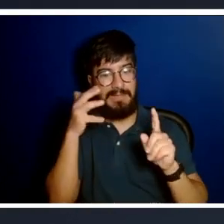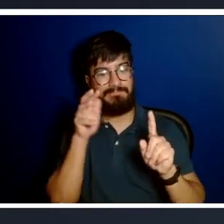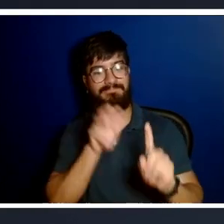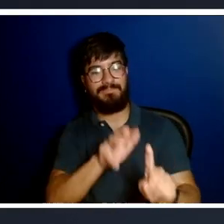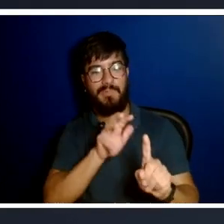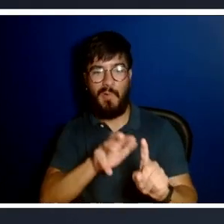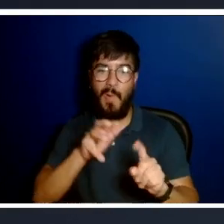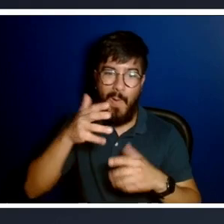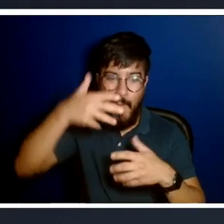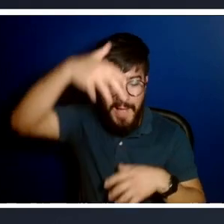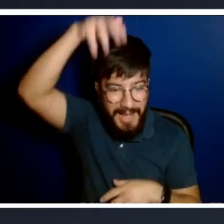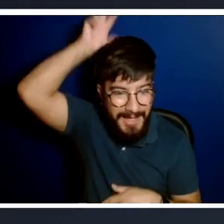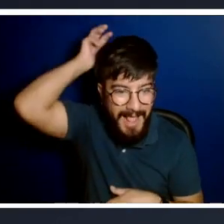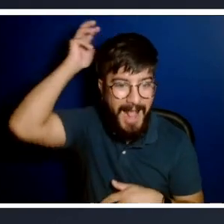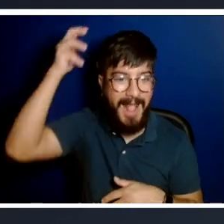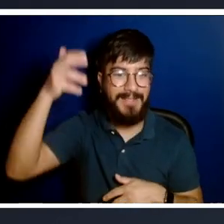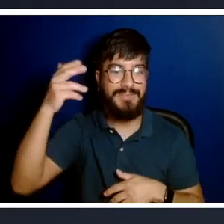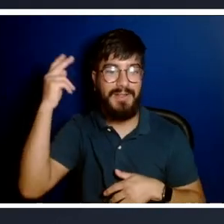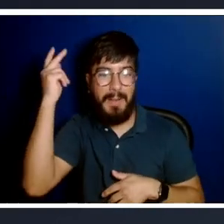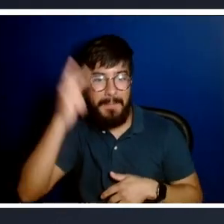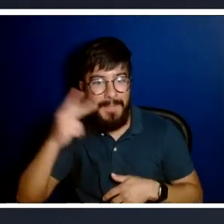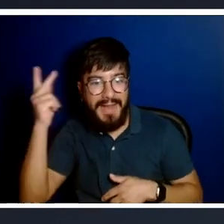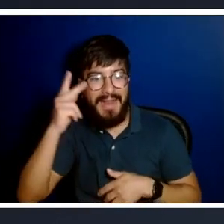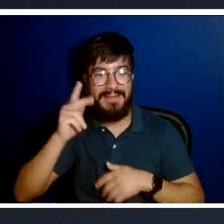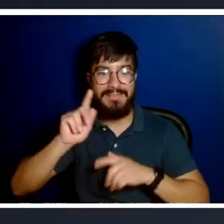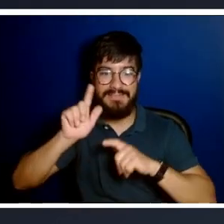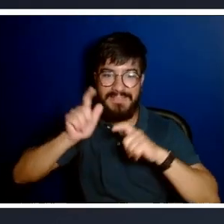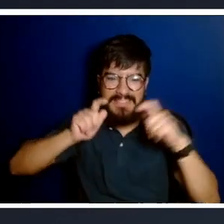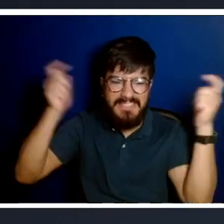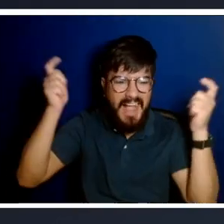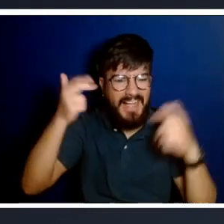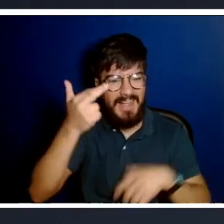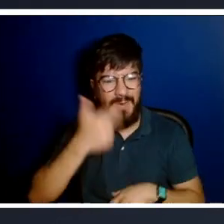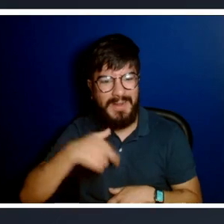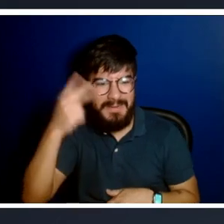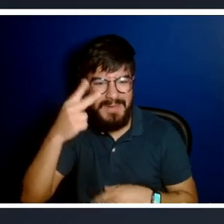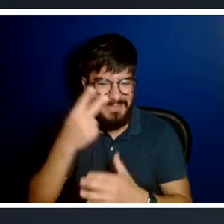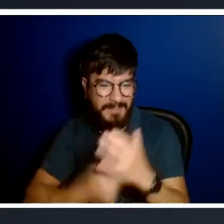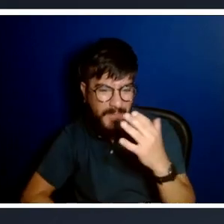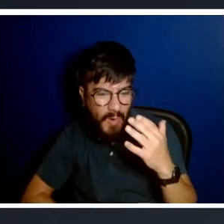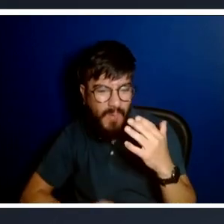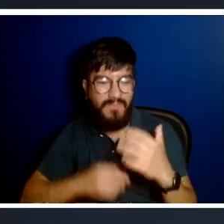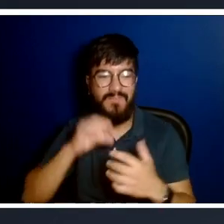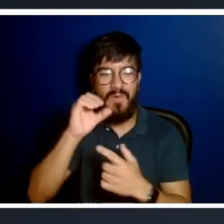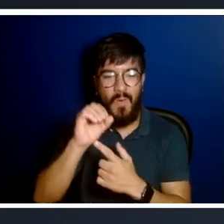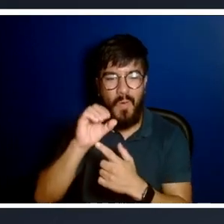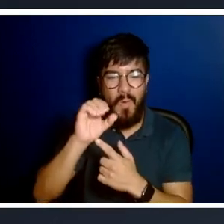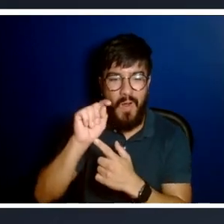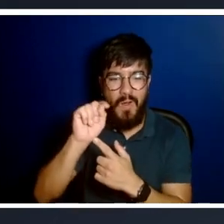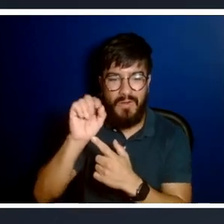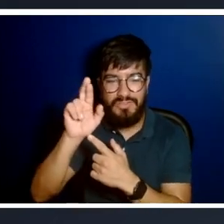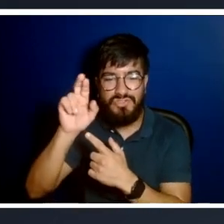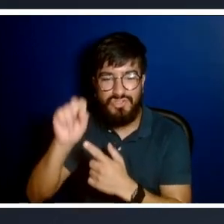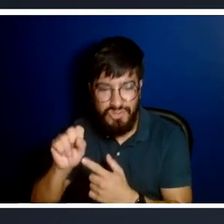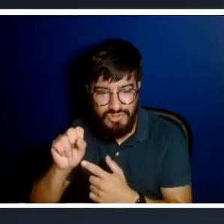Otters. We've done a lot and we try even if we repeat a topic. So, if you've seen a program